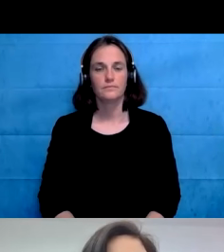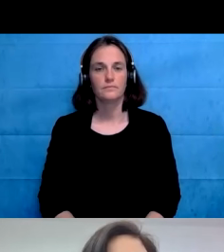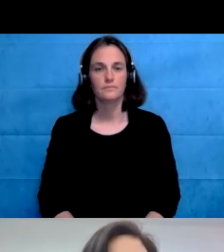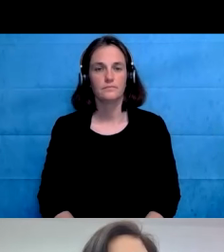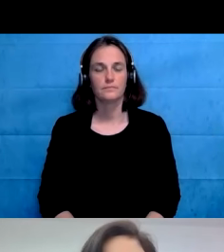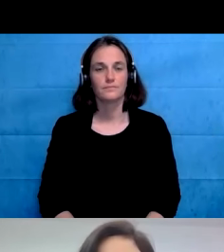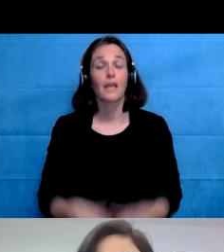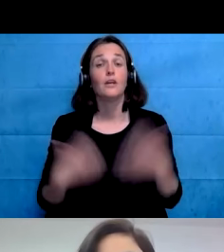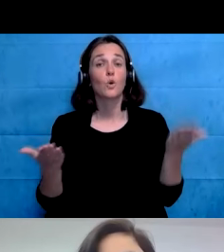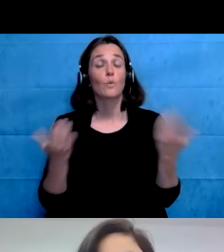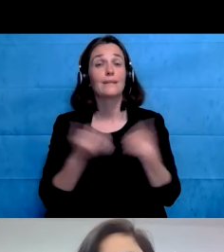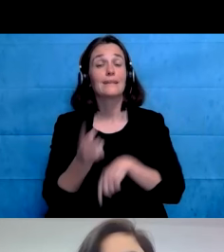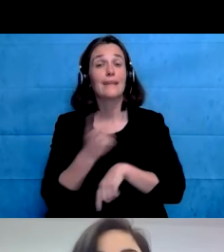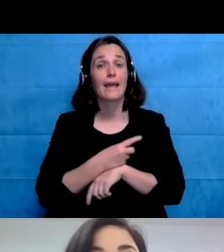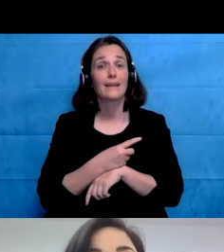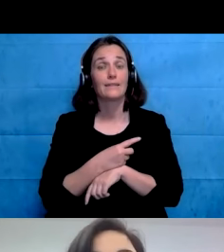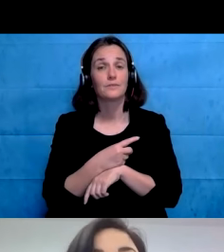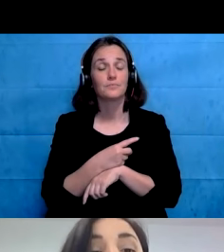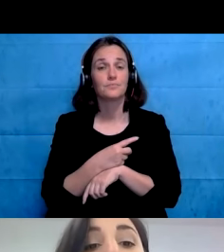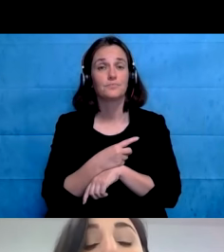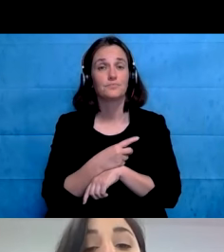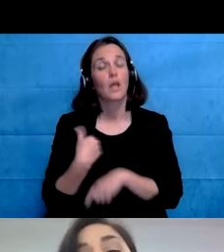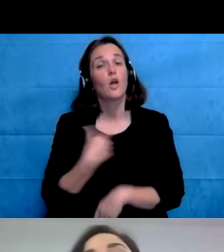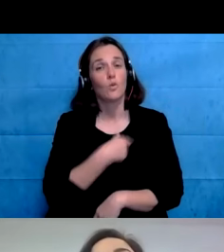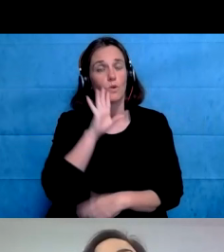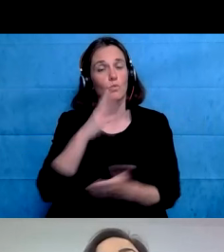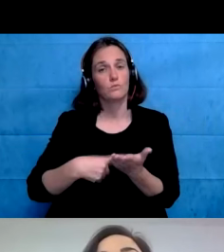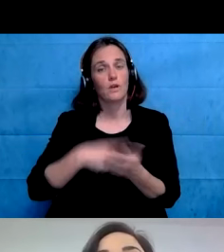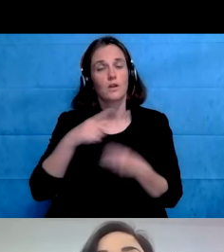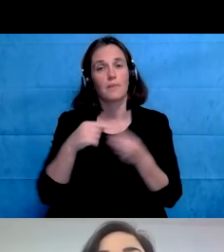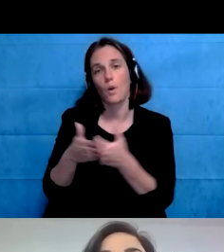So today, we will be talking about Post COVID-19 Syndrome,